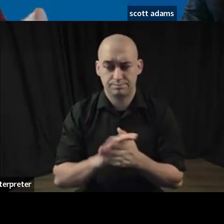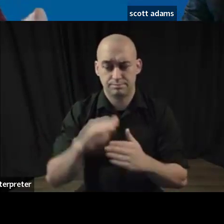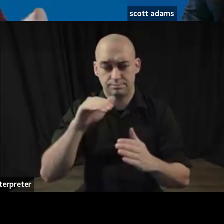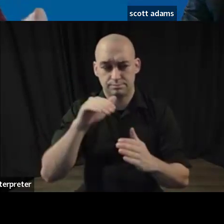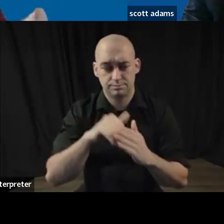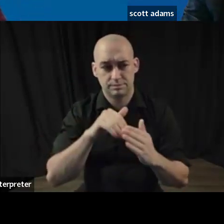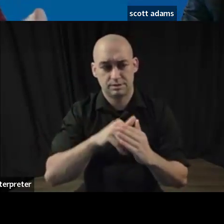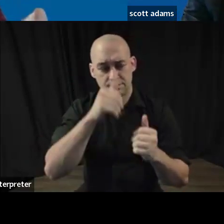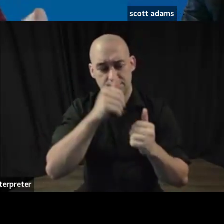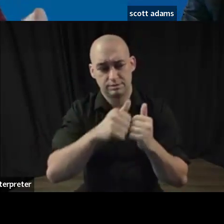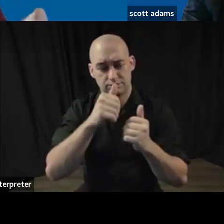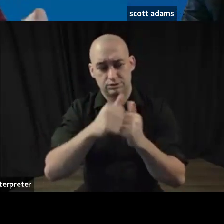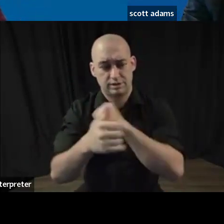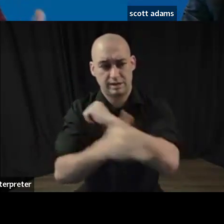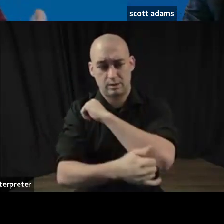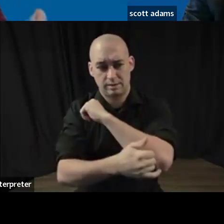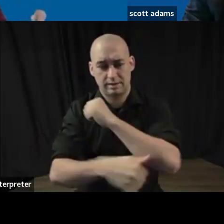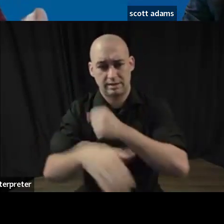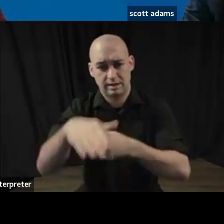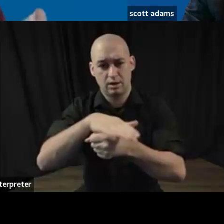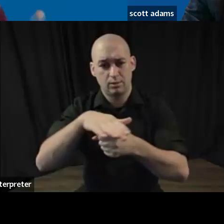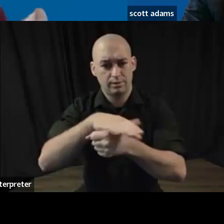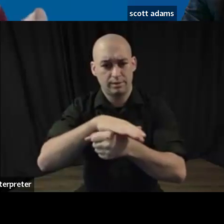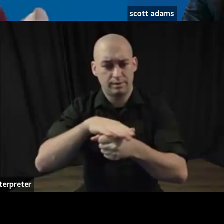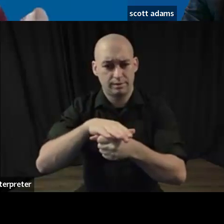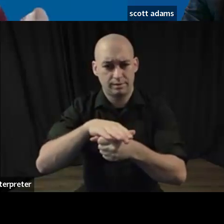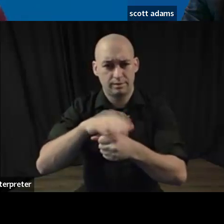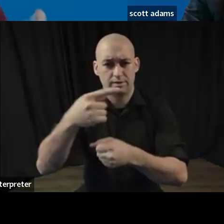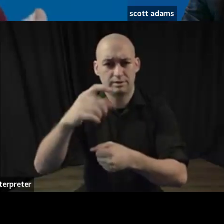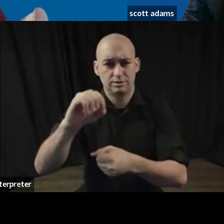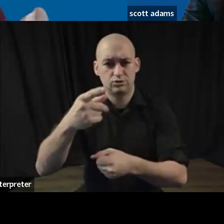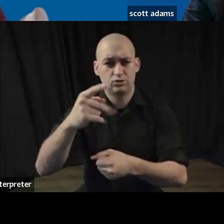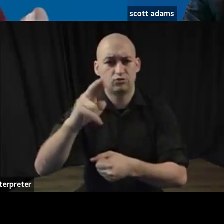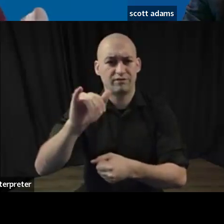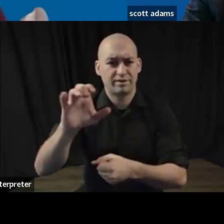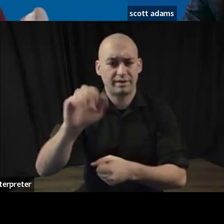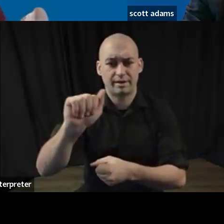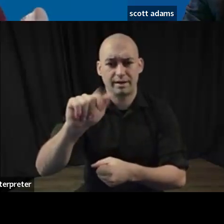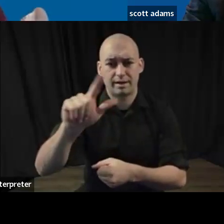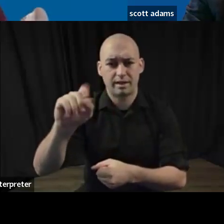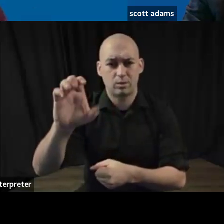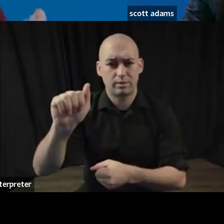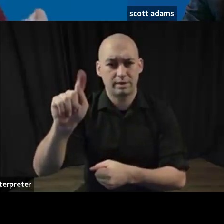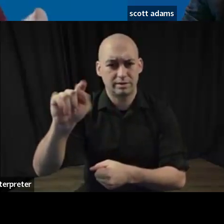each county geographic allocation is going to be allocated to that county geographic region,